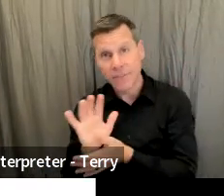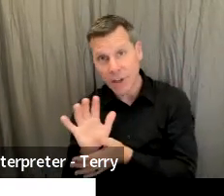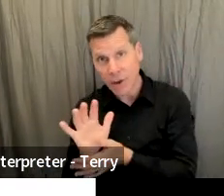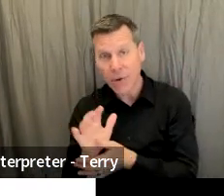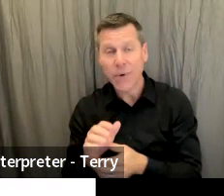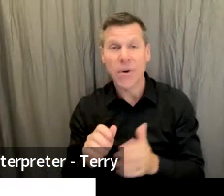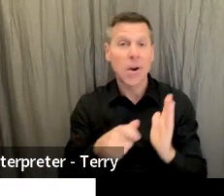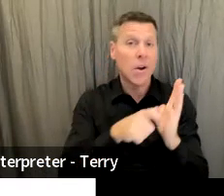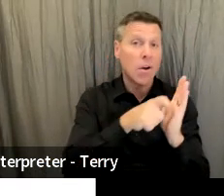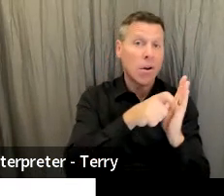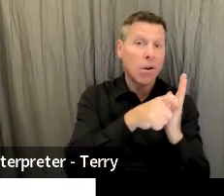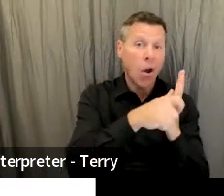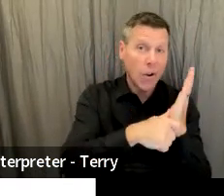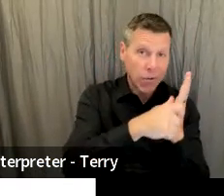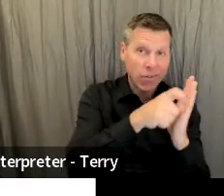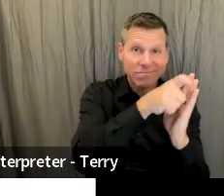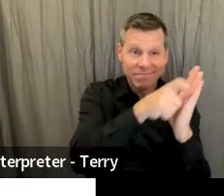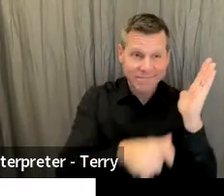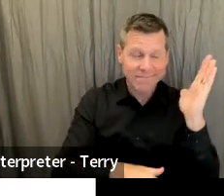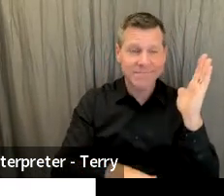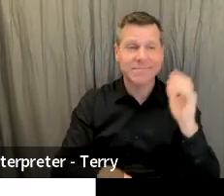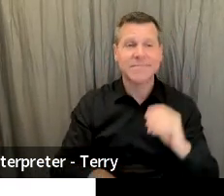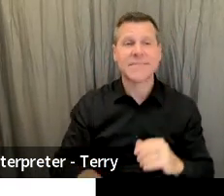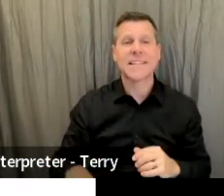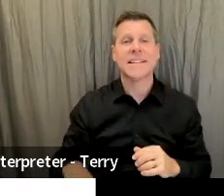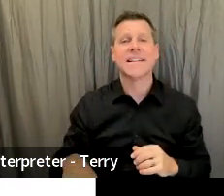who is the lead facilitator for the Ramphele, the RAM Equity Lab.